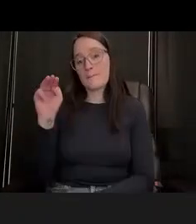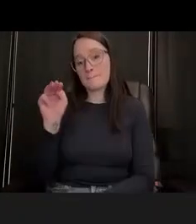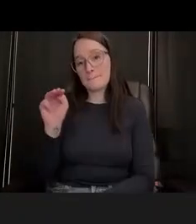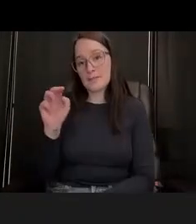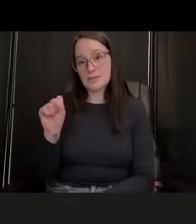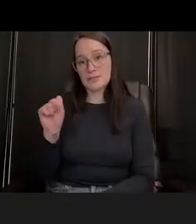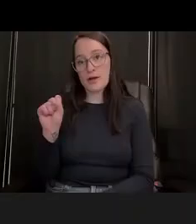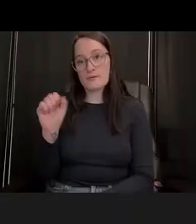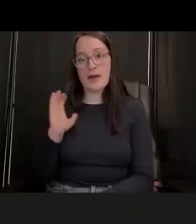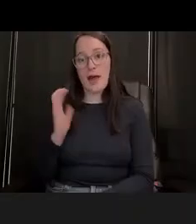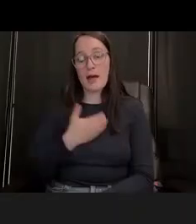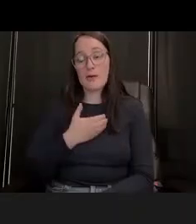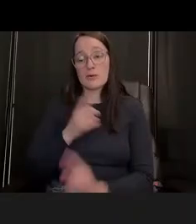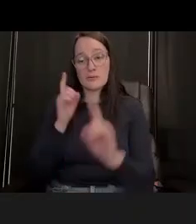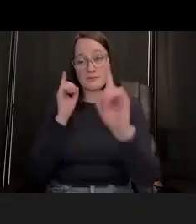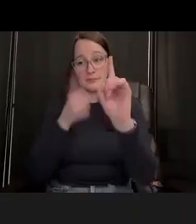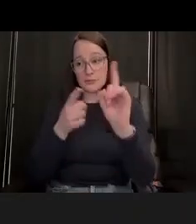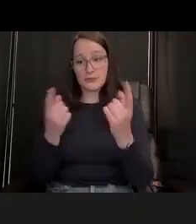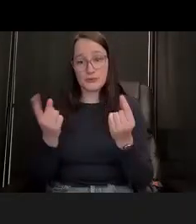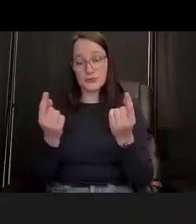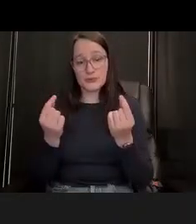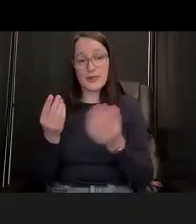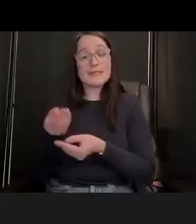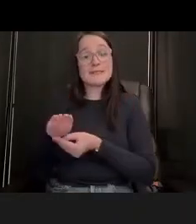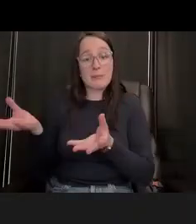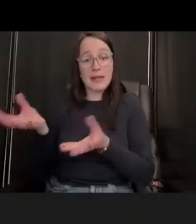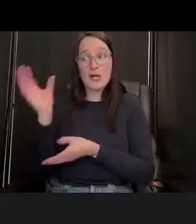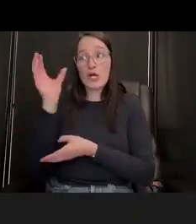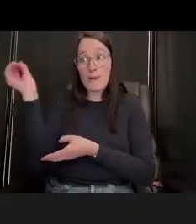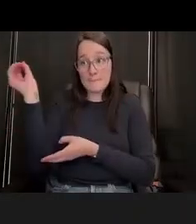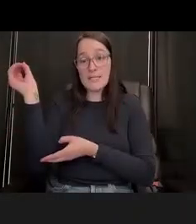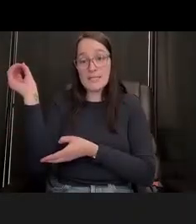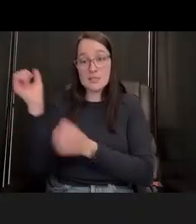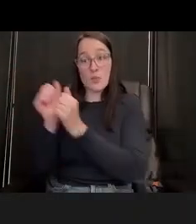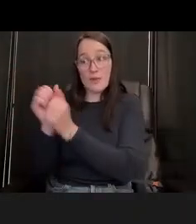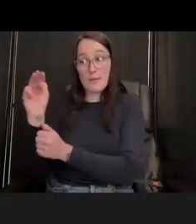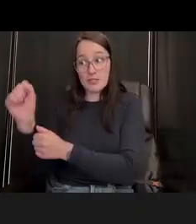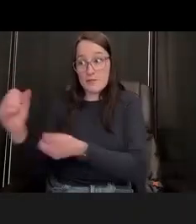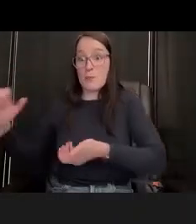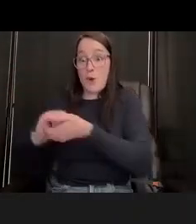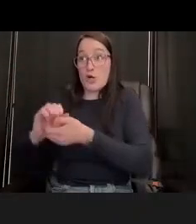to partner with supplier companies to Microsoft and then also with local employment agencies to